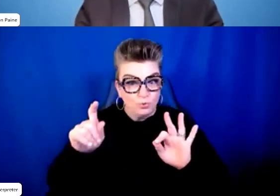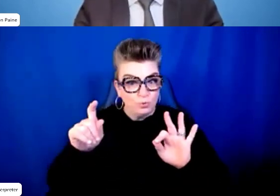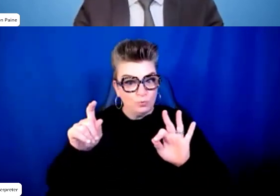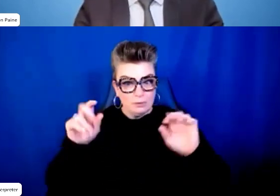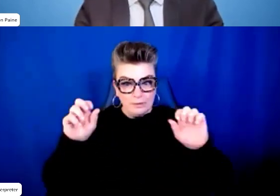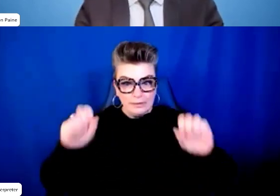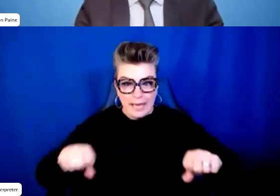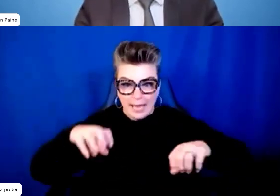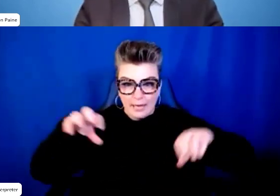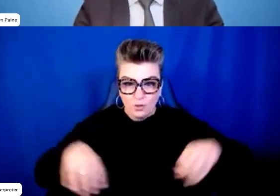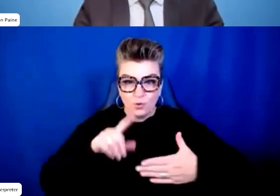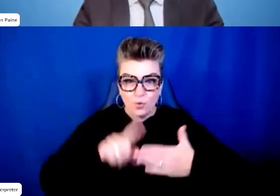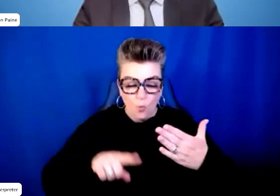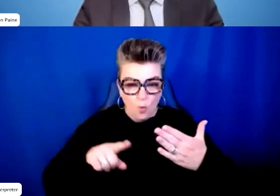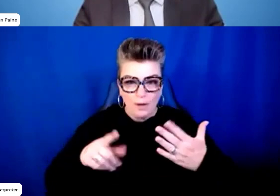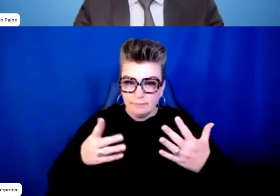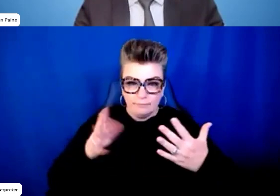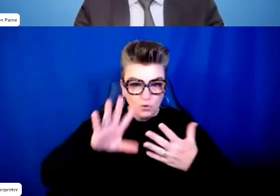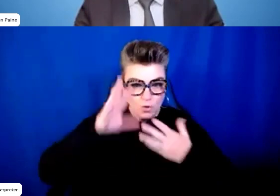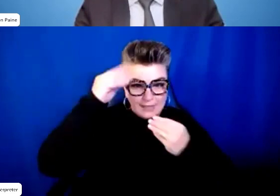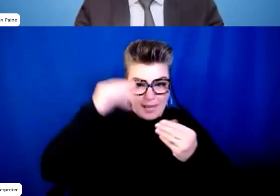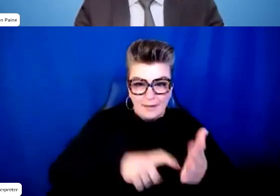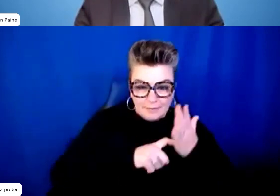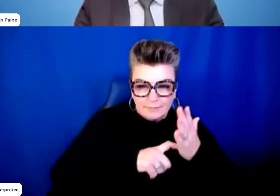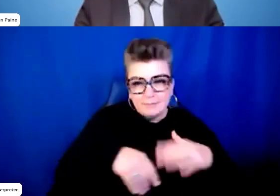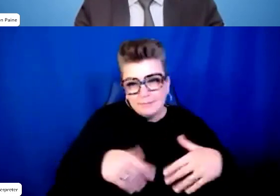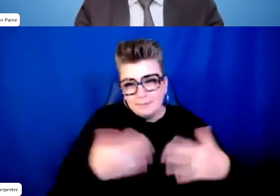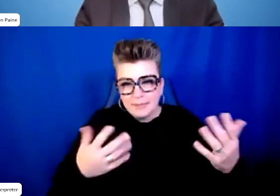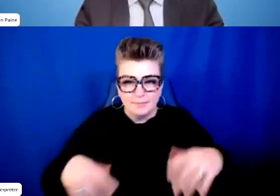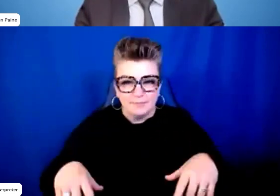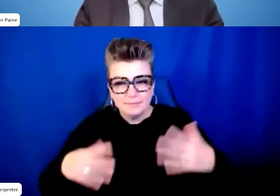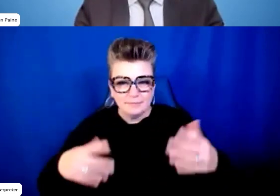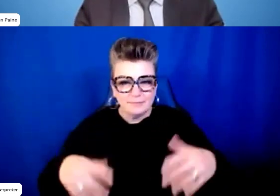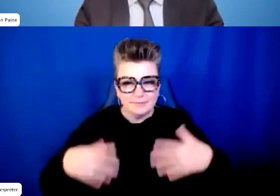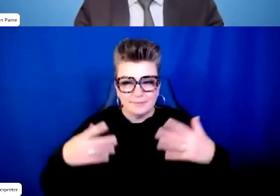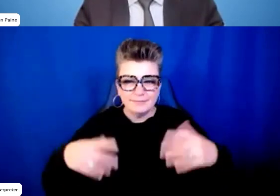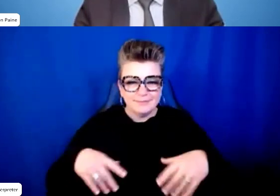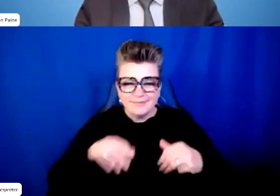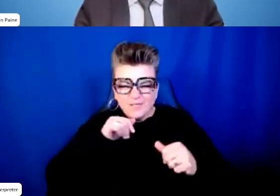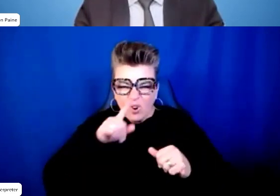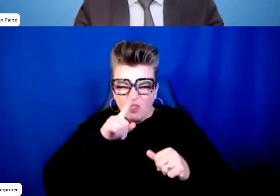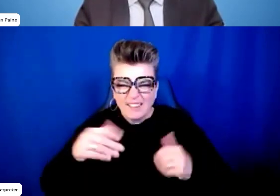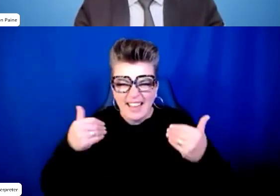but we don't really have any kind of new solution now.